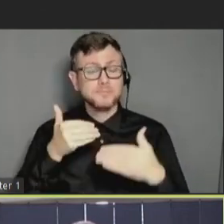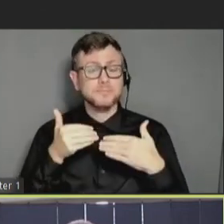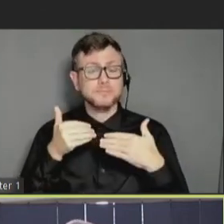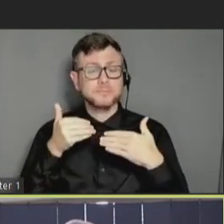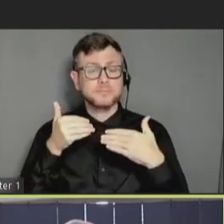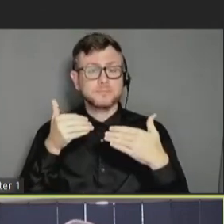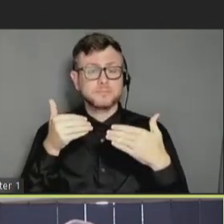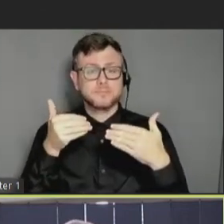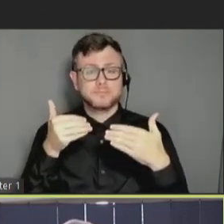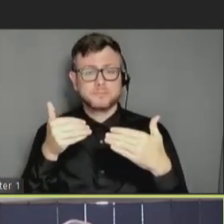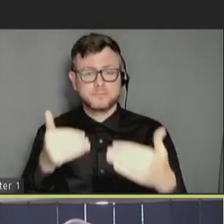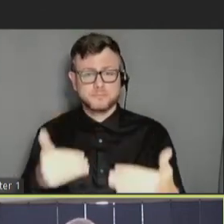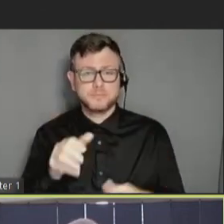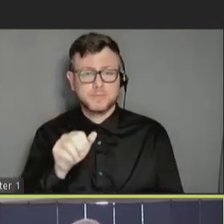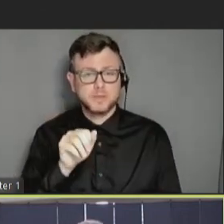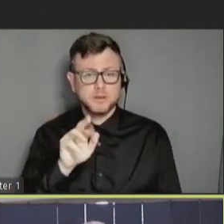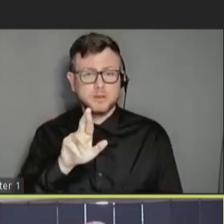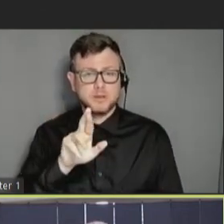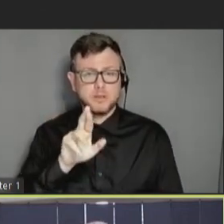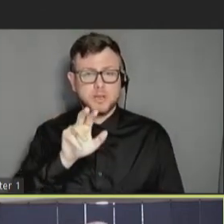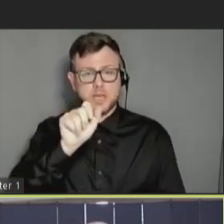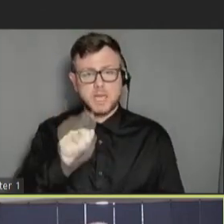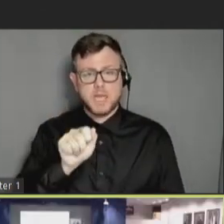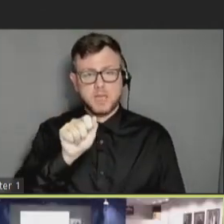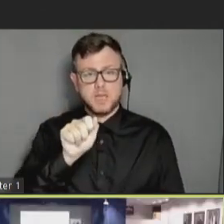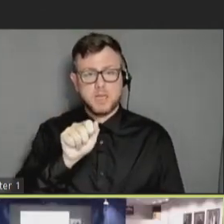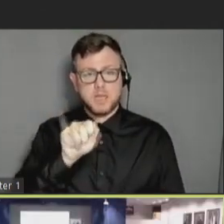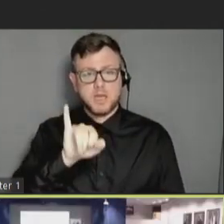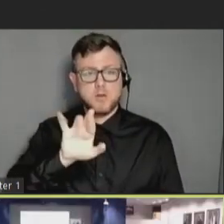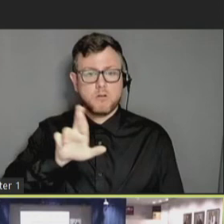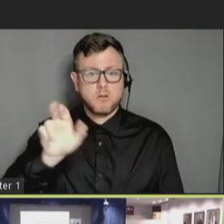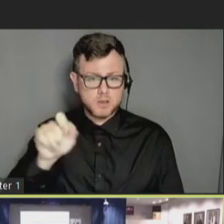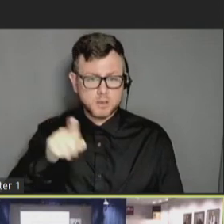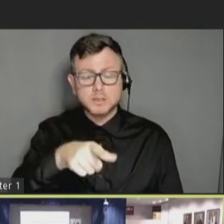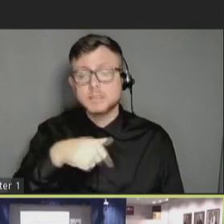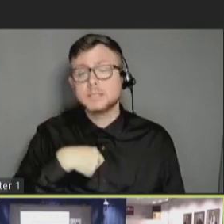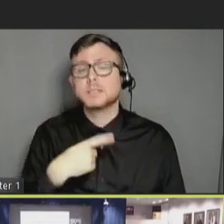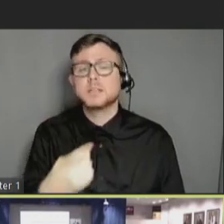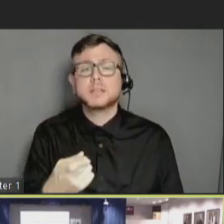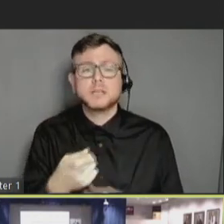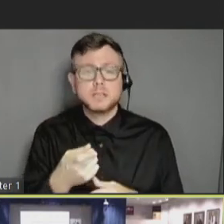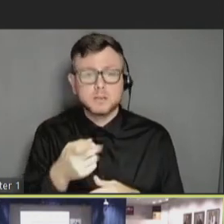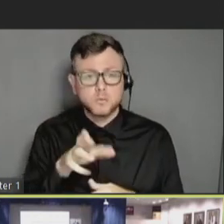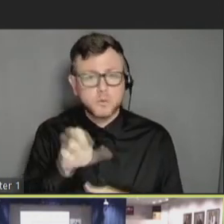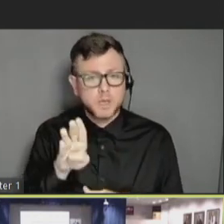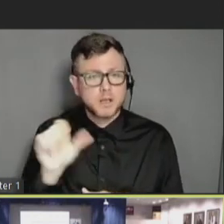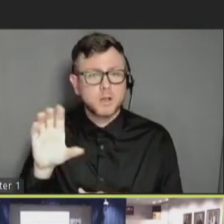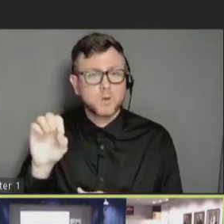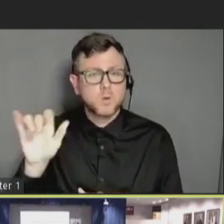Rebecca Coyle: Good morning. I'm pleased to present just a few highlights from our